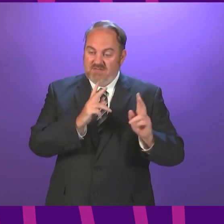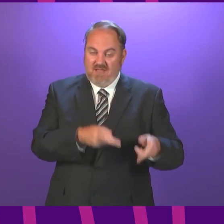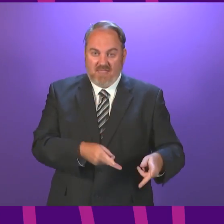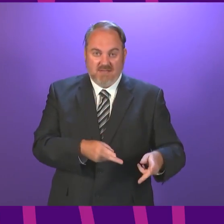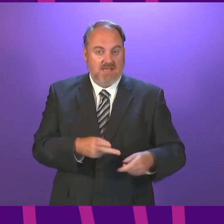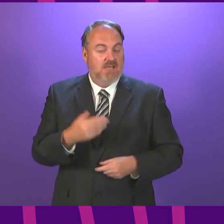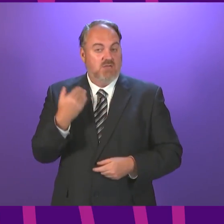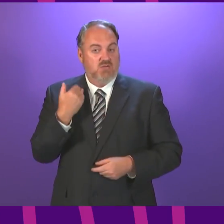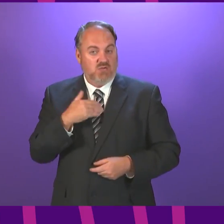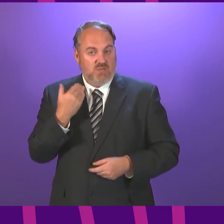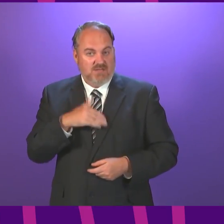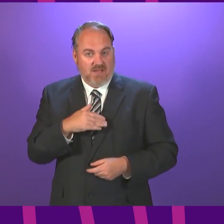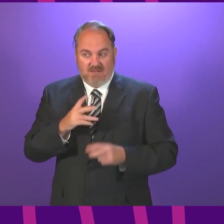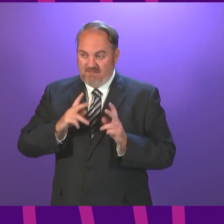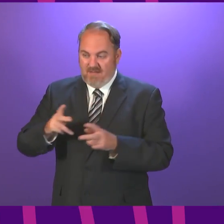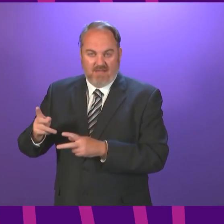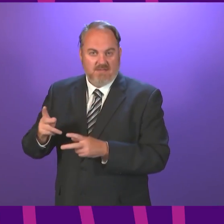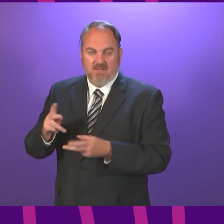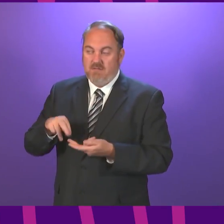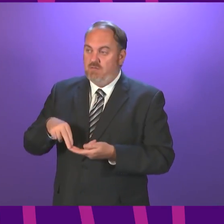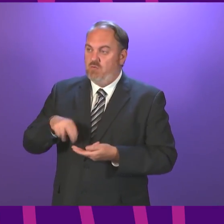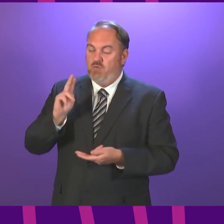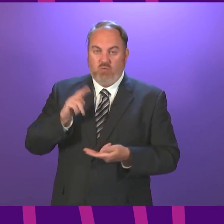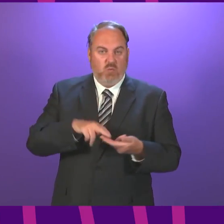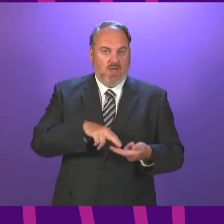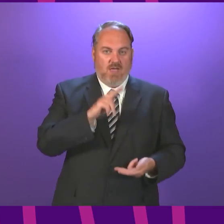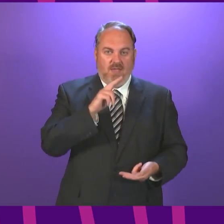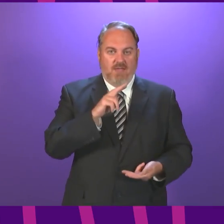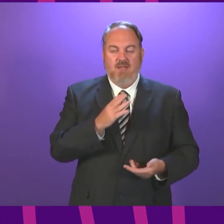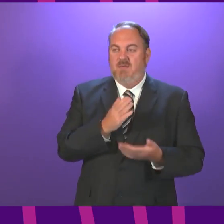Government. More funding is welcome, of course, but it must do more than fill the holes that